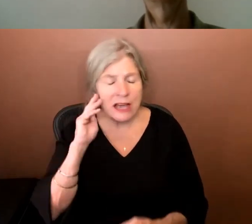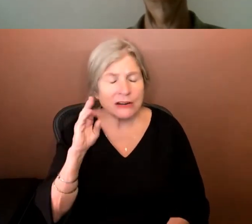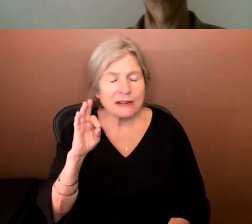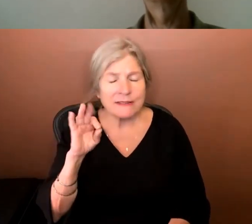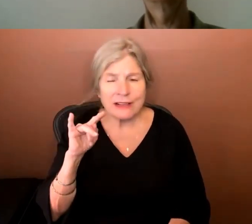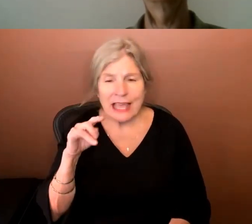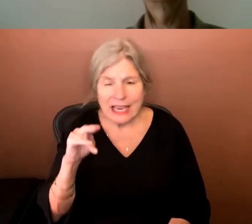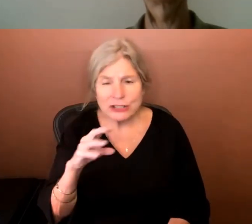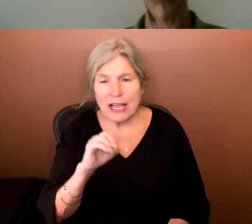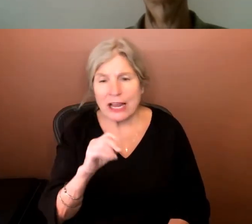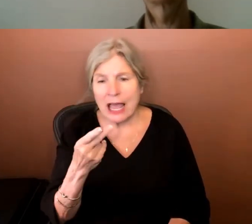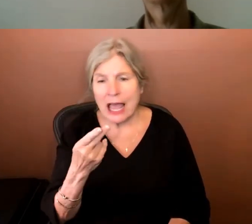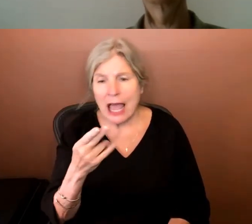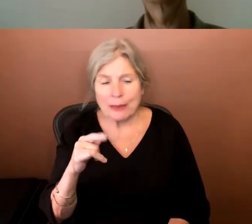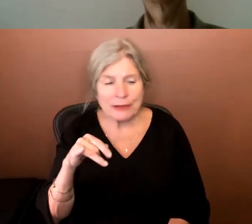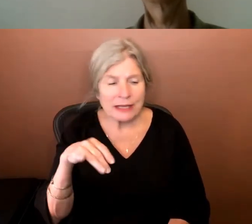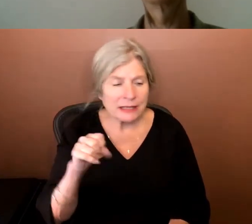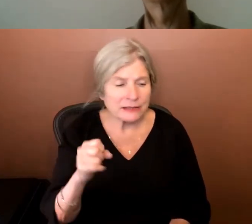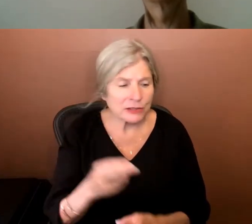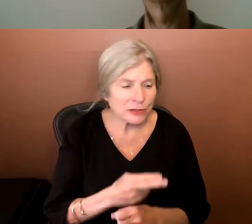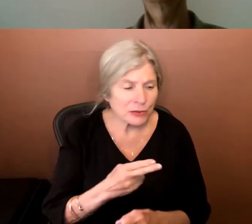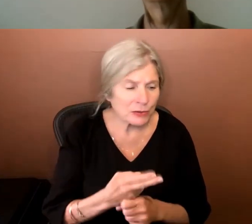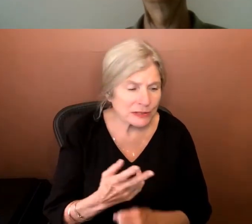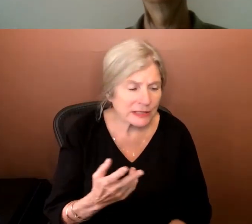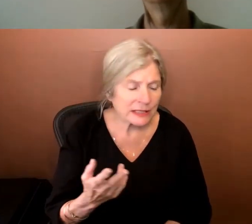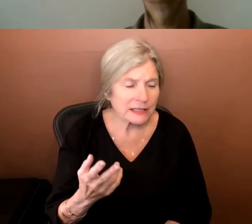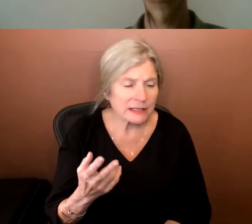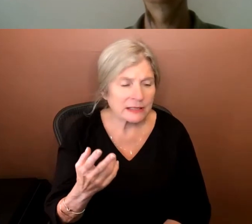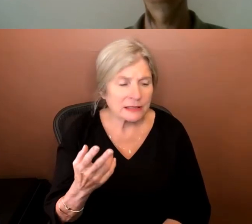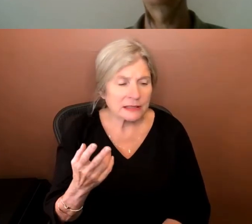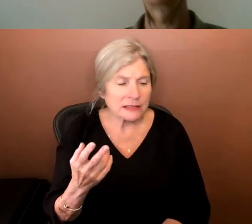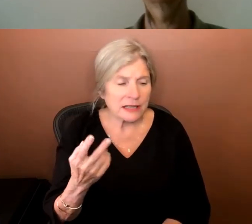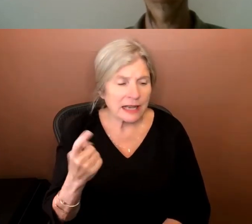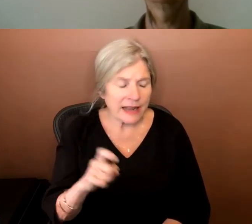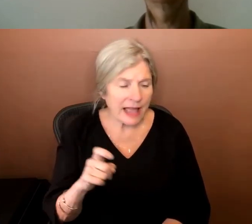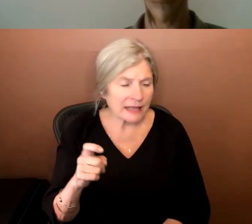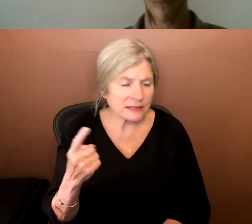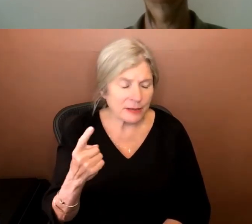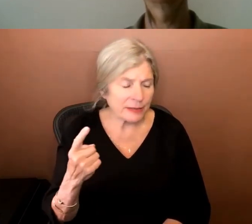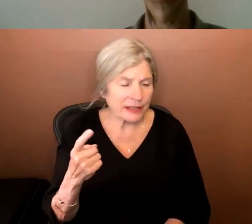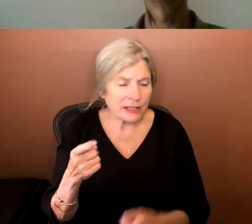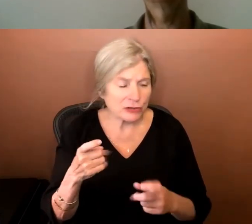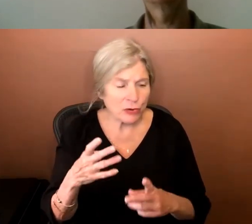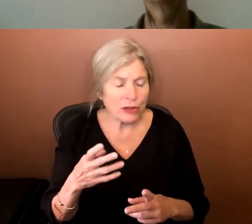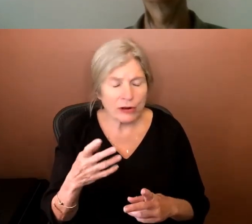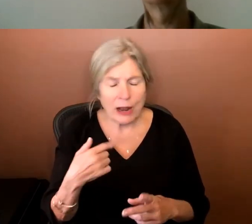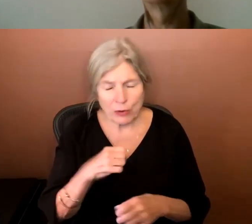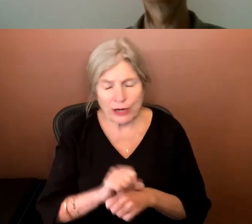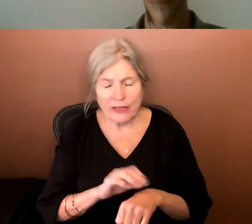using an X controller. I could take that and Matt could plug it into his helmet.